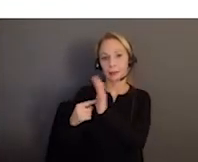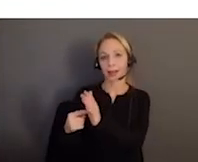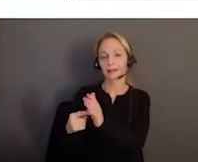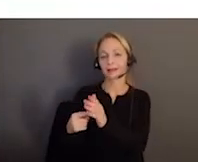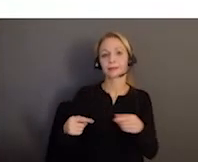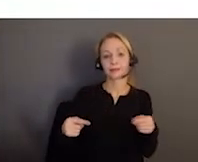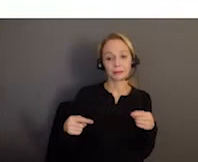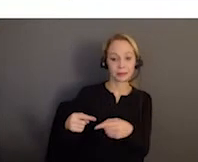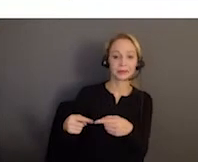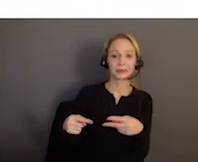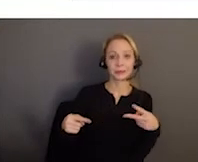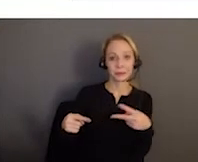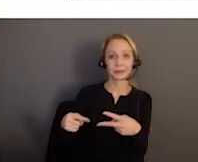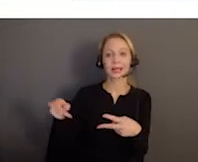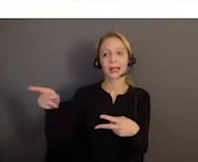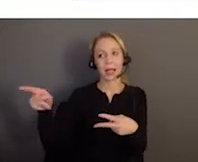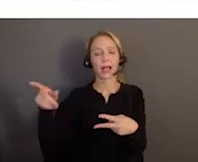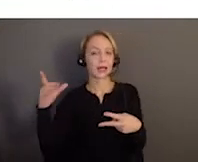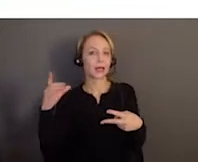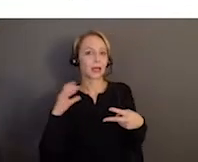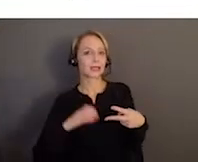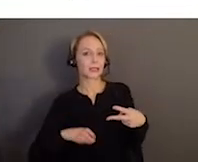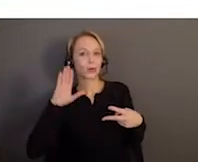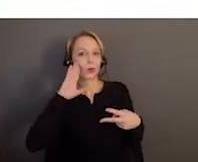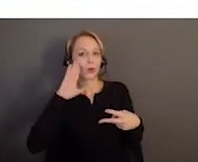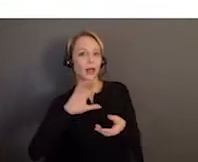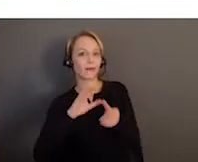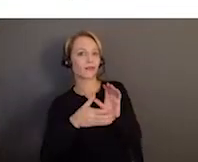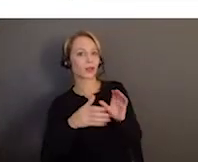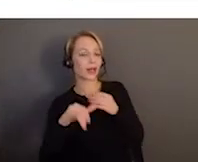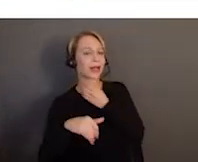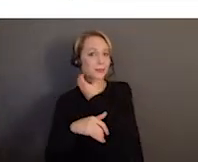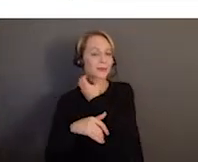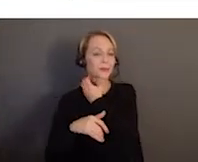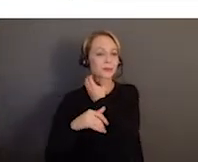TWO OPTIONS TO DISPLAY AND THE CUSTOMER CAN CONFIGURE THOSE.